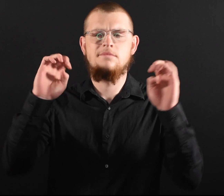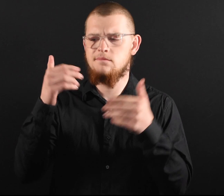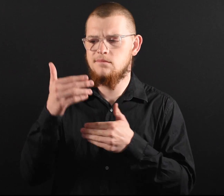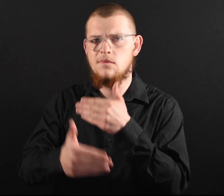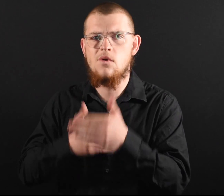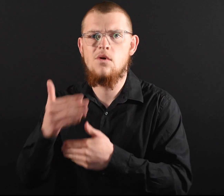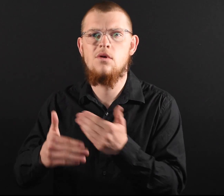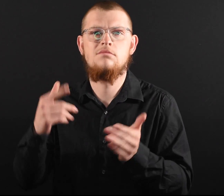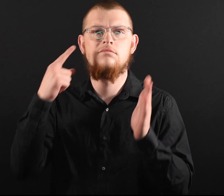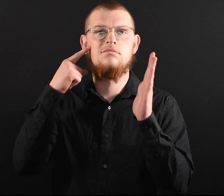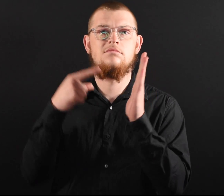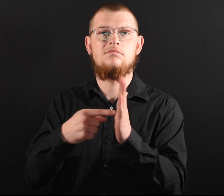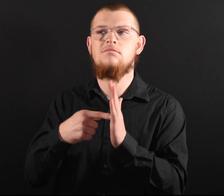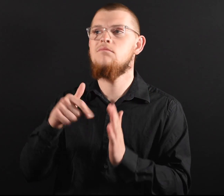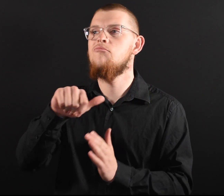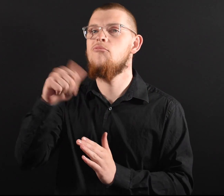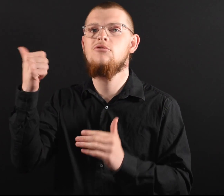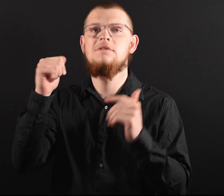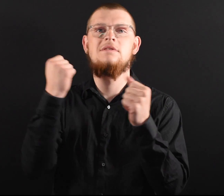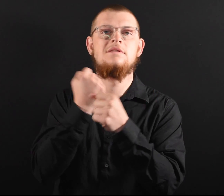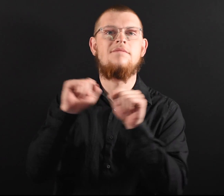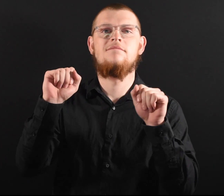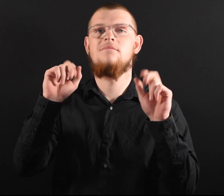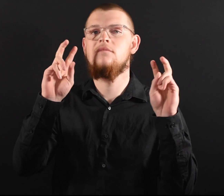Emergency protocols and other safety considerations